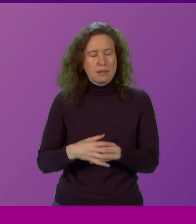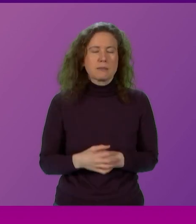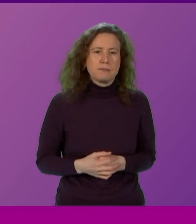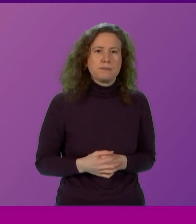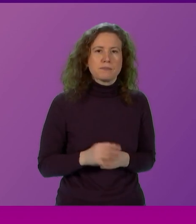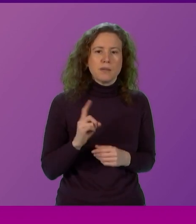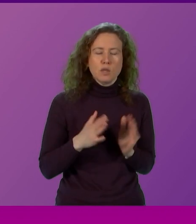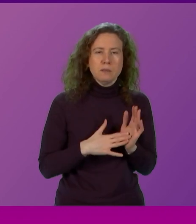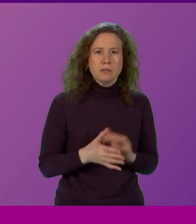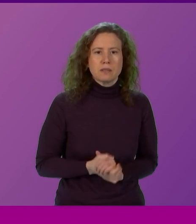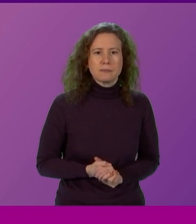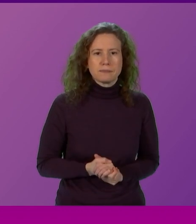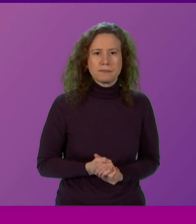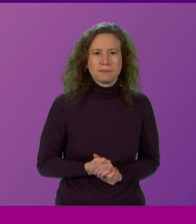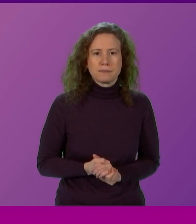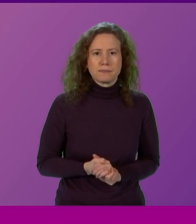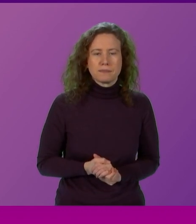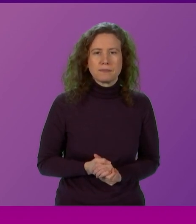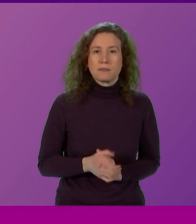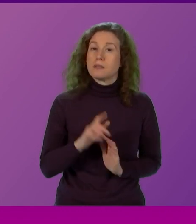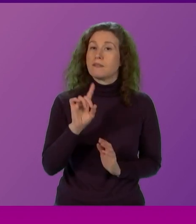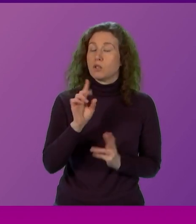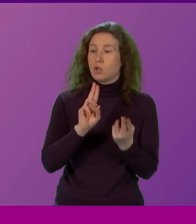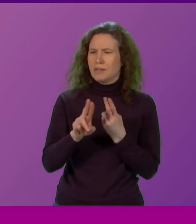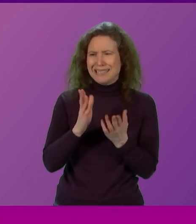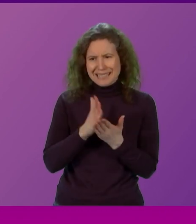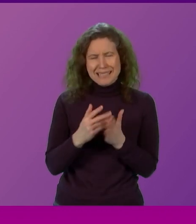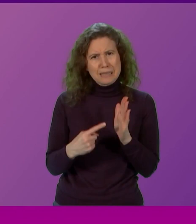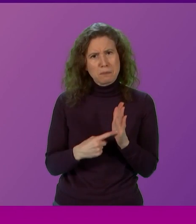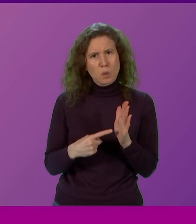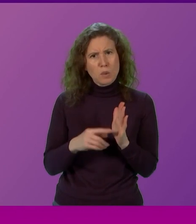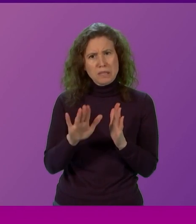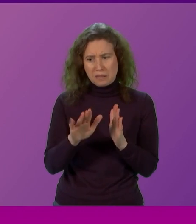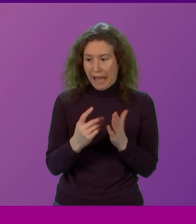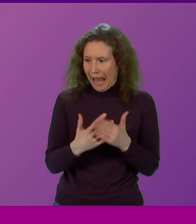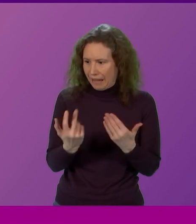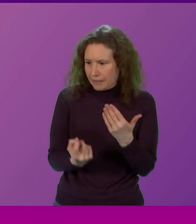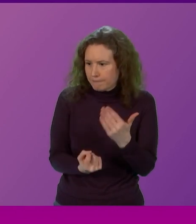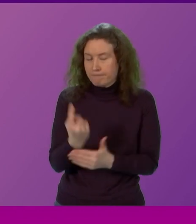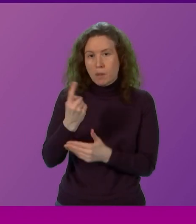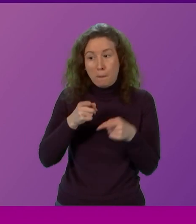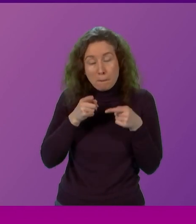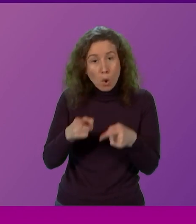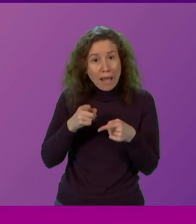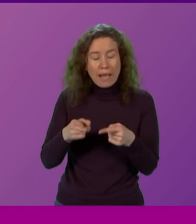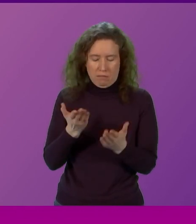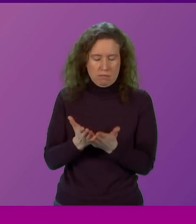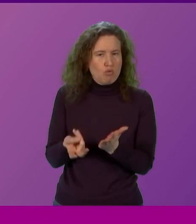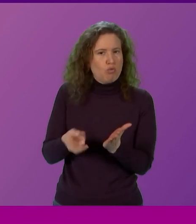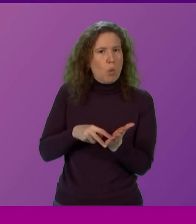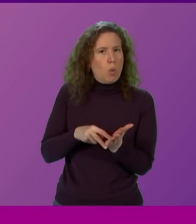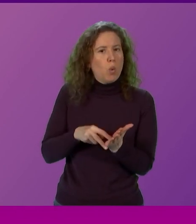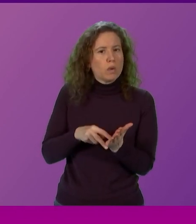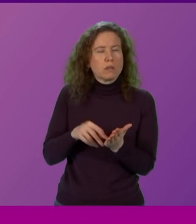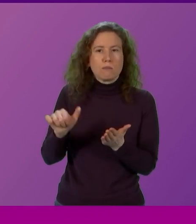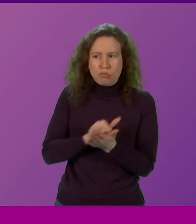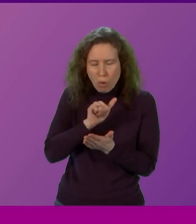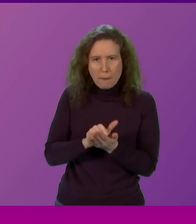First, it is important that instances of bullying are recorded properly and comprehensively,